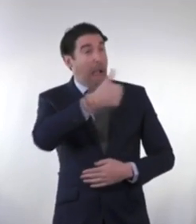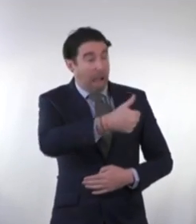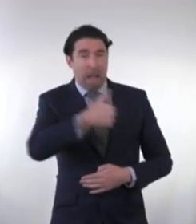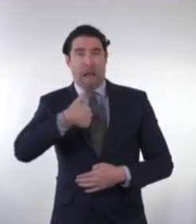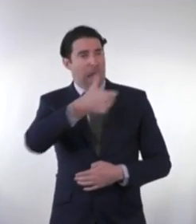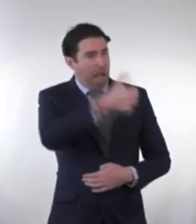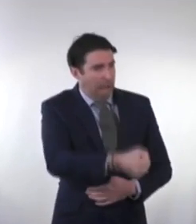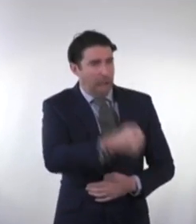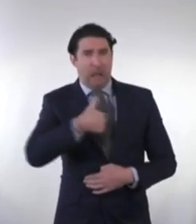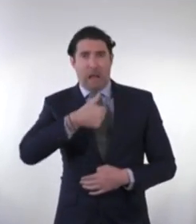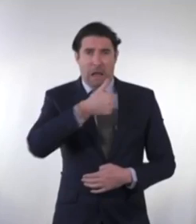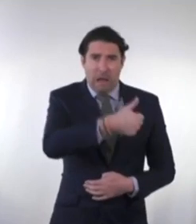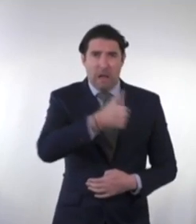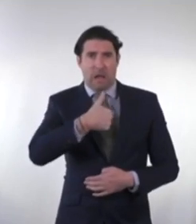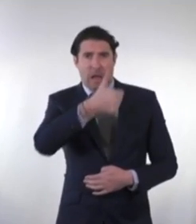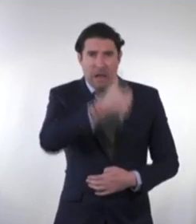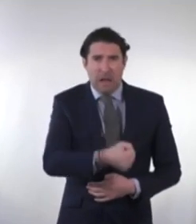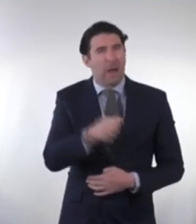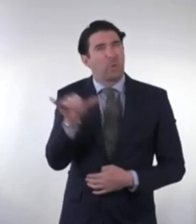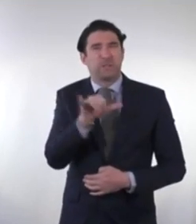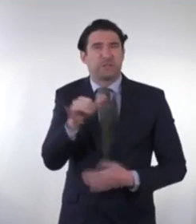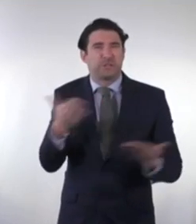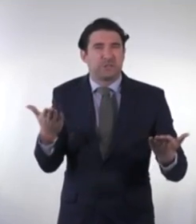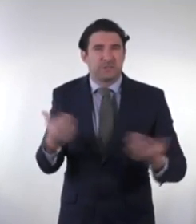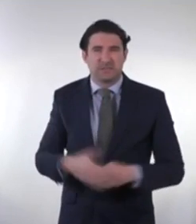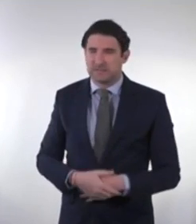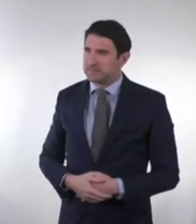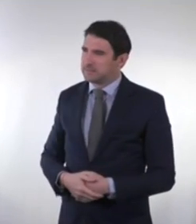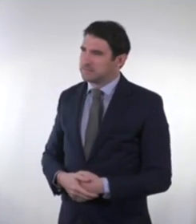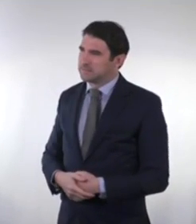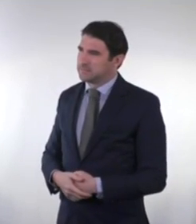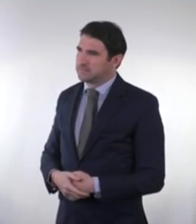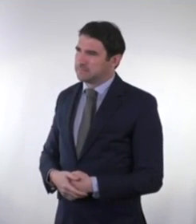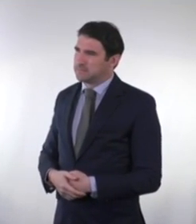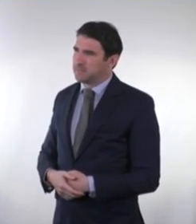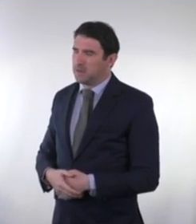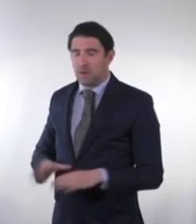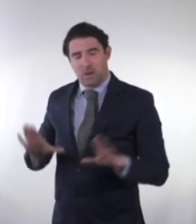Debbie Abrahams (Oldham East and Saddleworth) (Lab) [V]